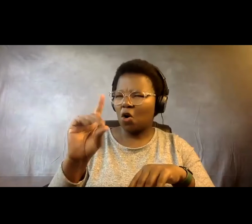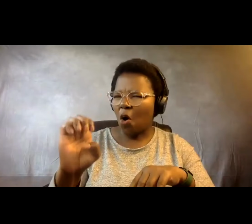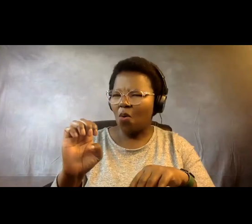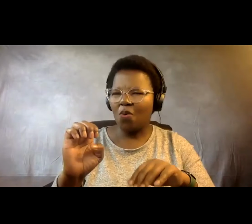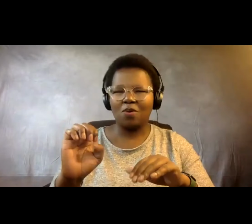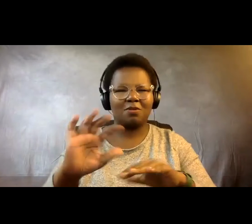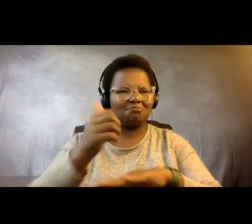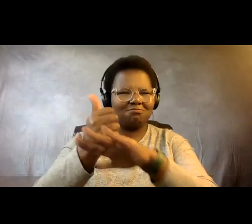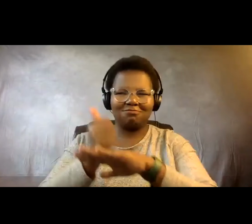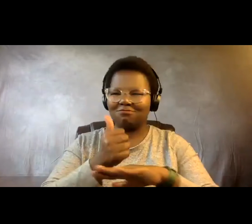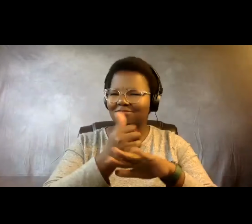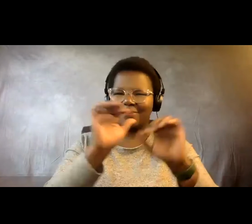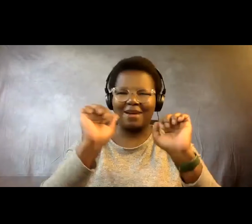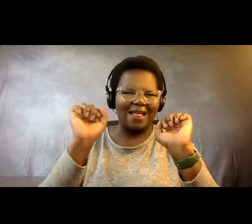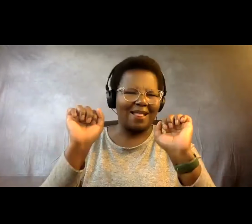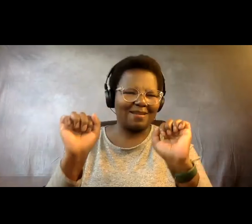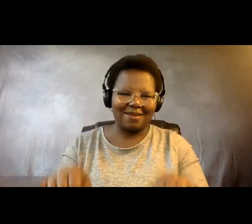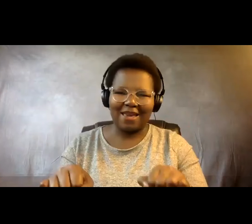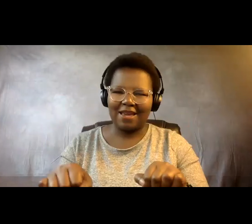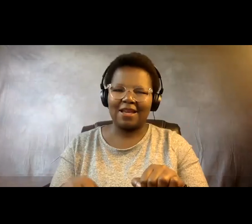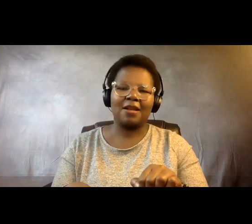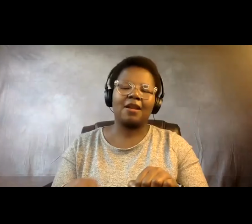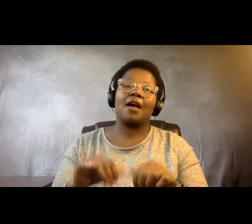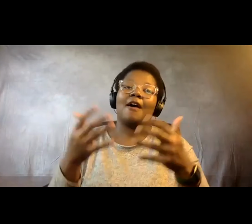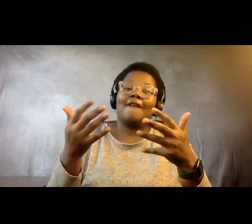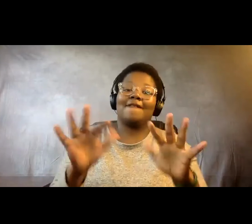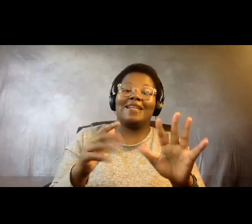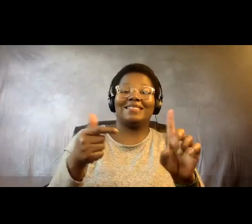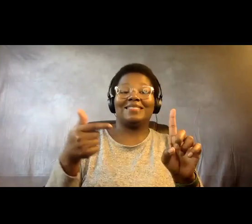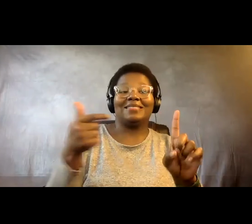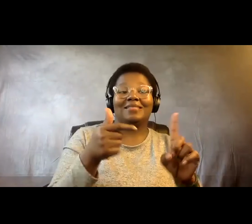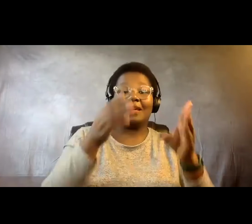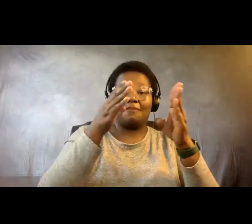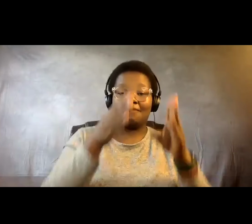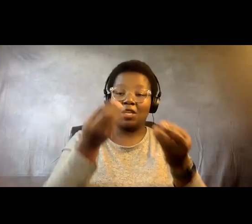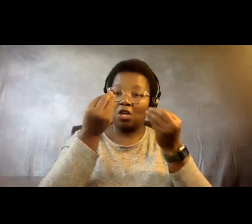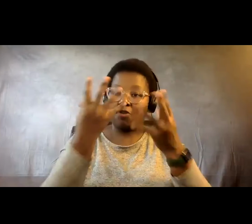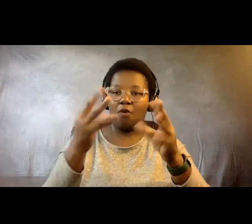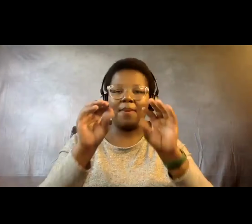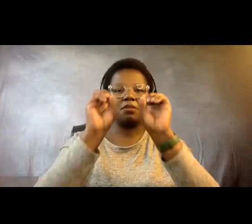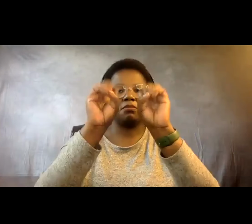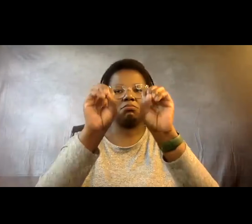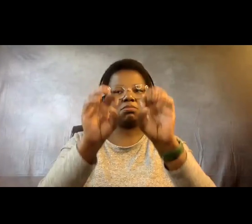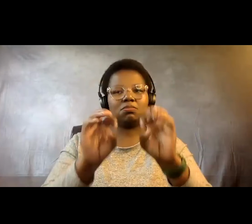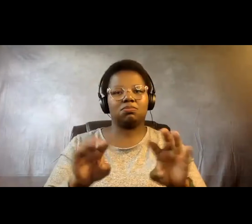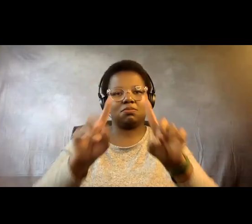content or UX writer SEO people. Those people can help too. They can help provide alternative text,